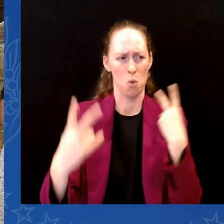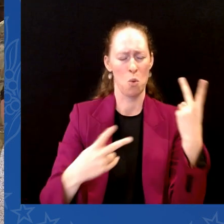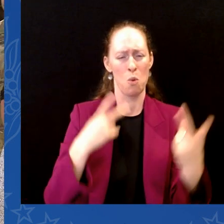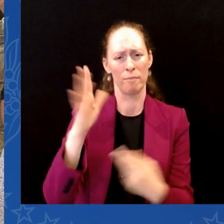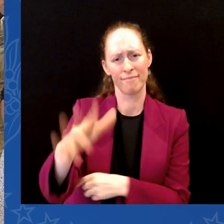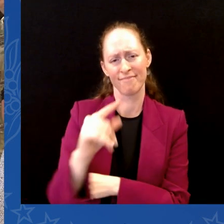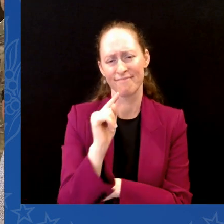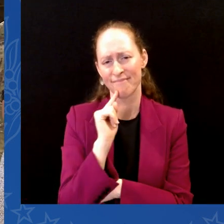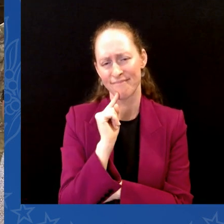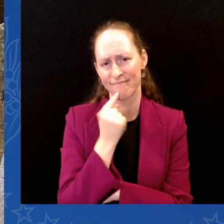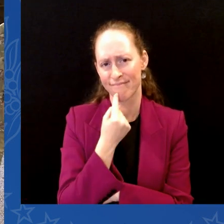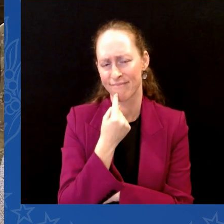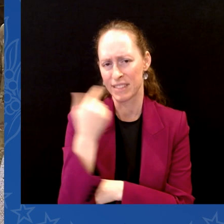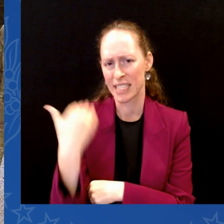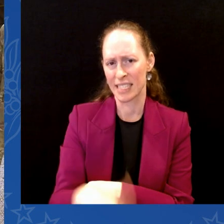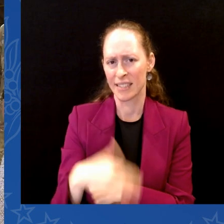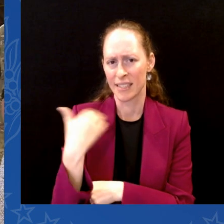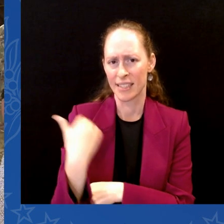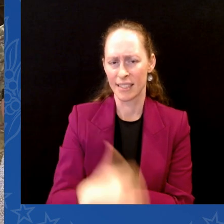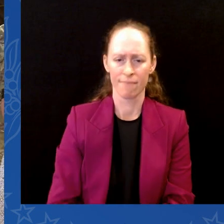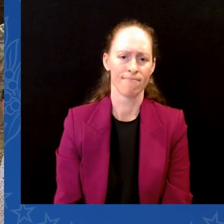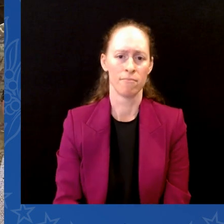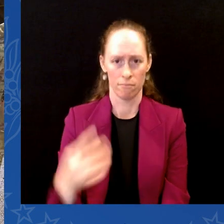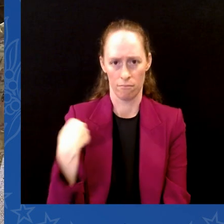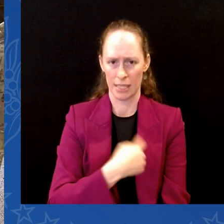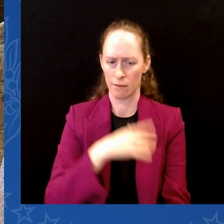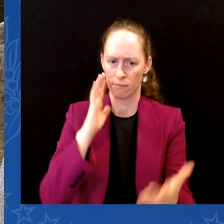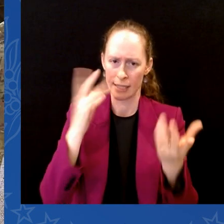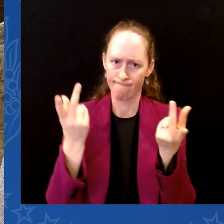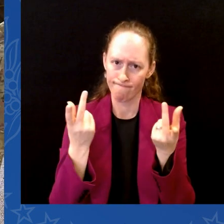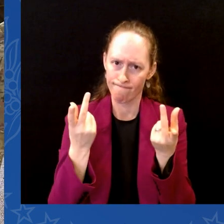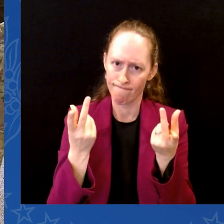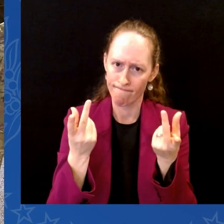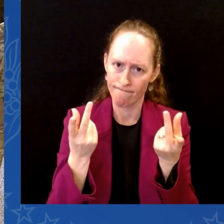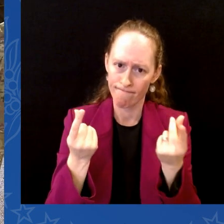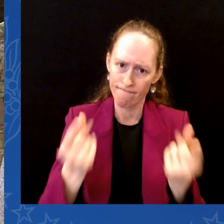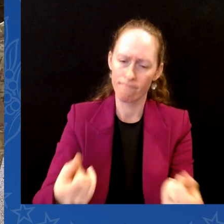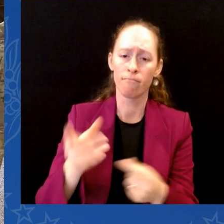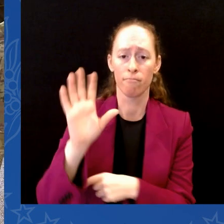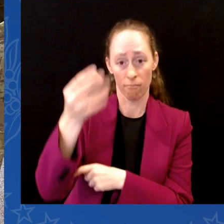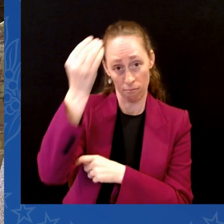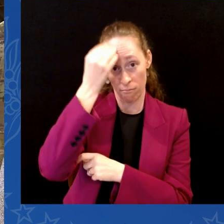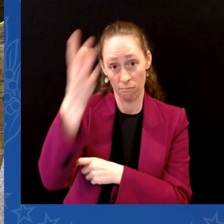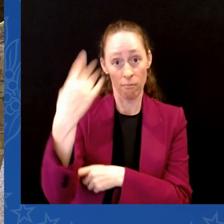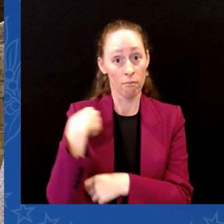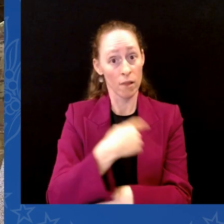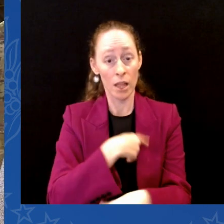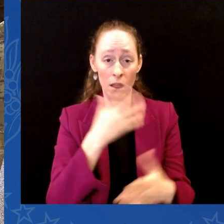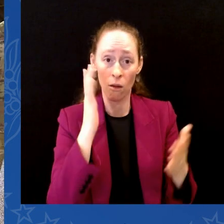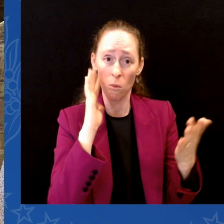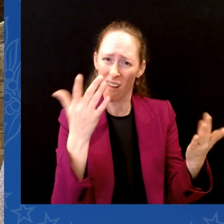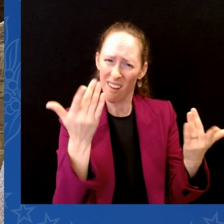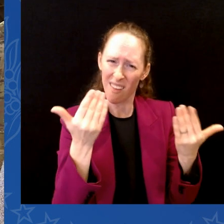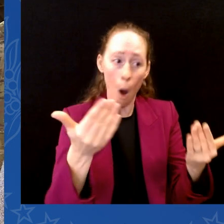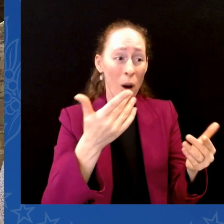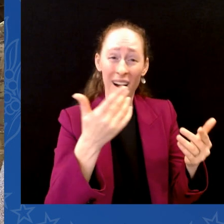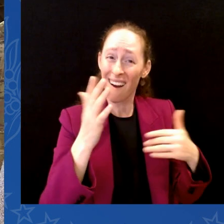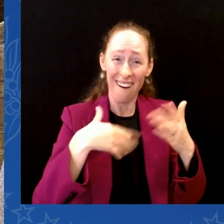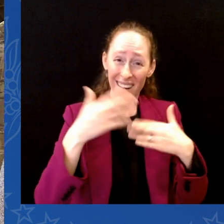and not wait until the causeway is repaired. Charlotte County FPL estimates full restoration very soon.